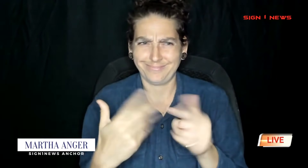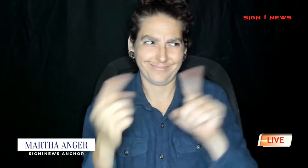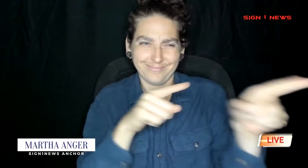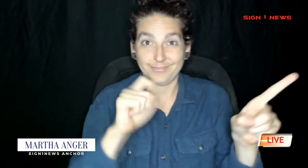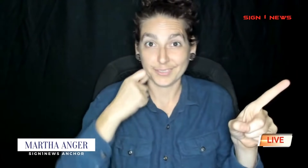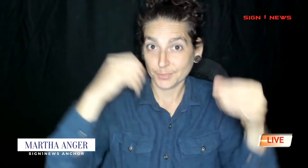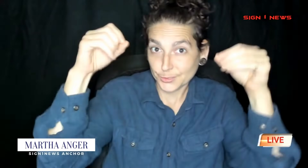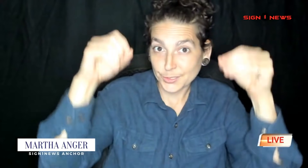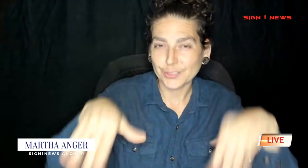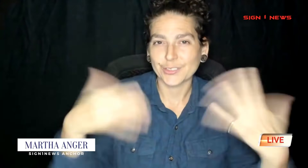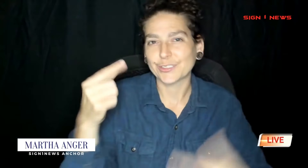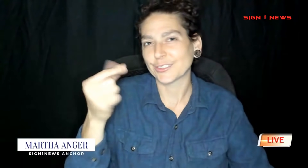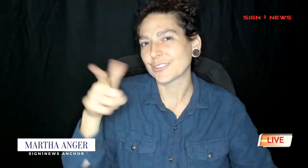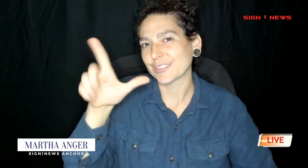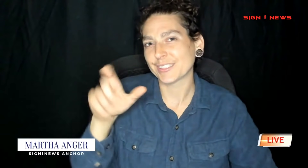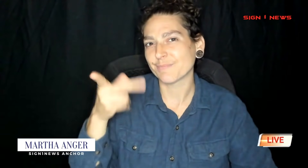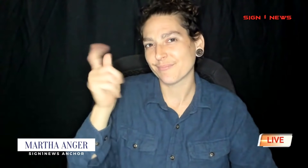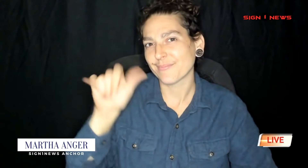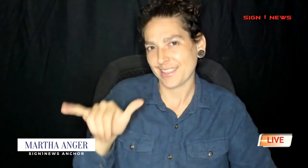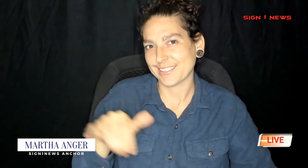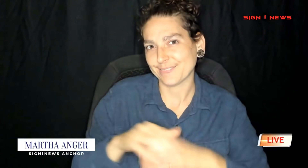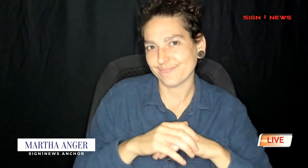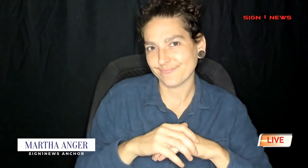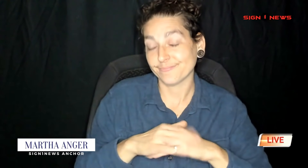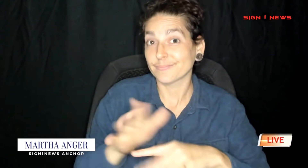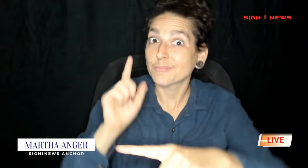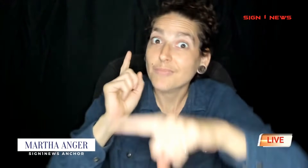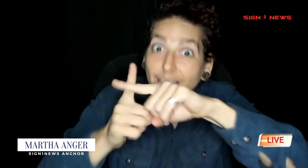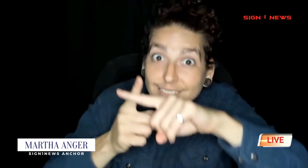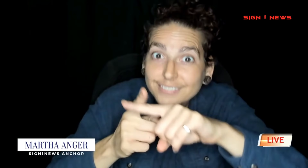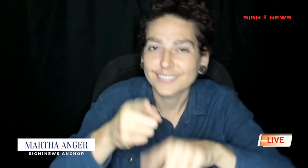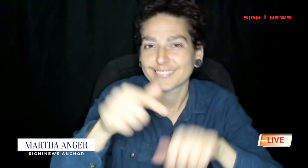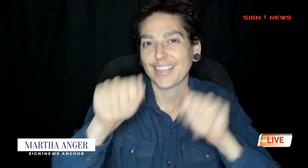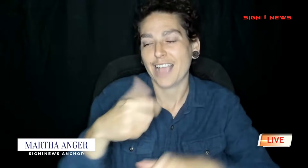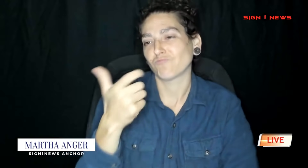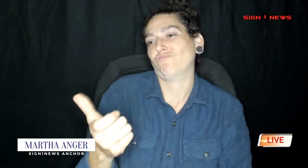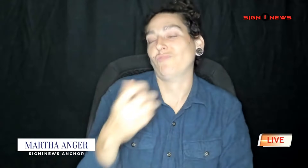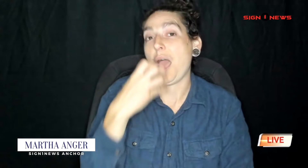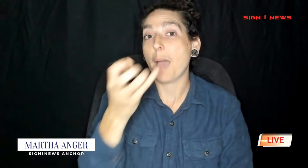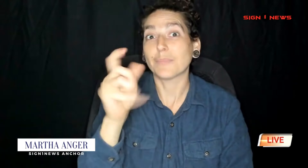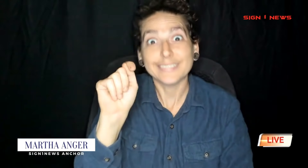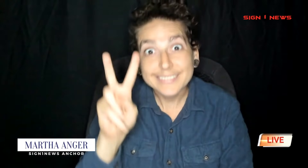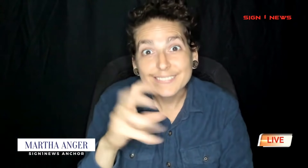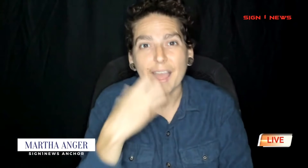app store or Google play store on your smart phone you can also watch on Apple TV Apple